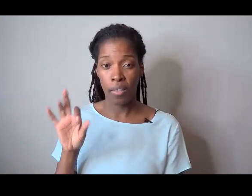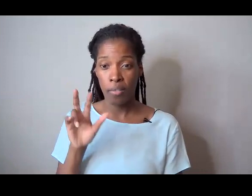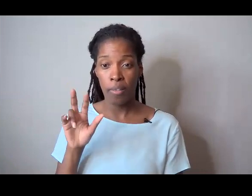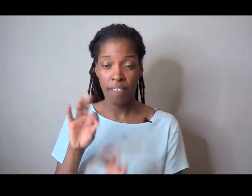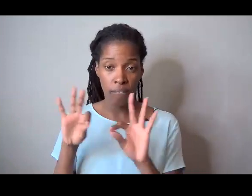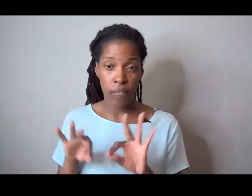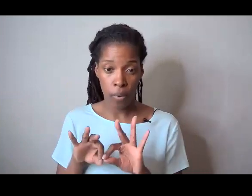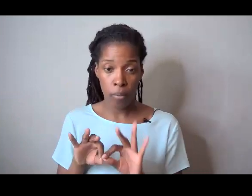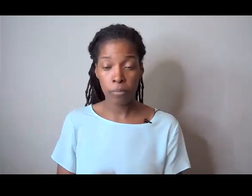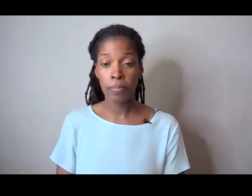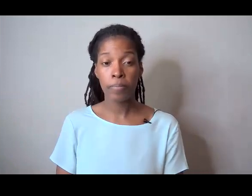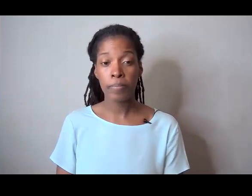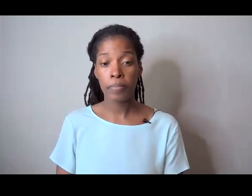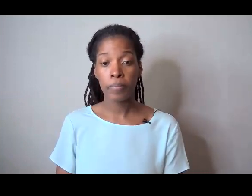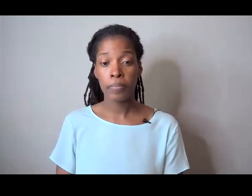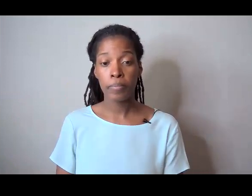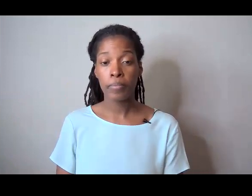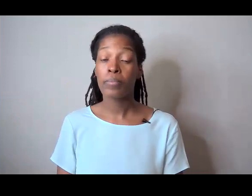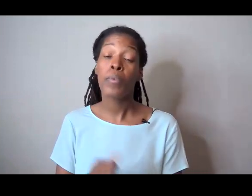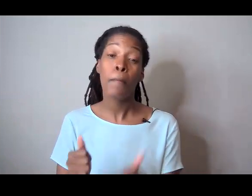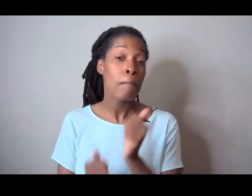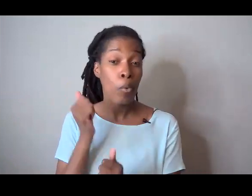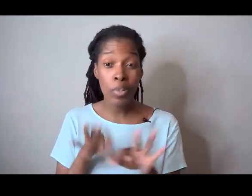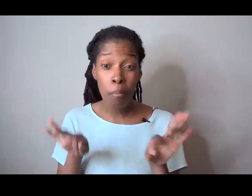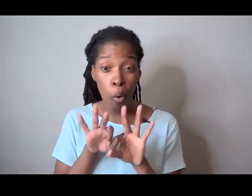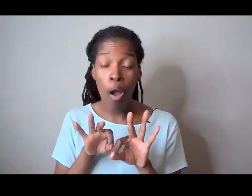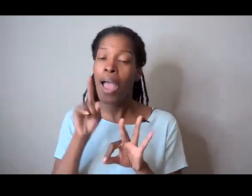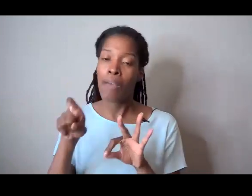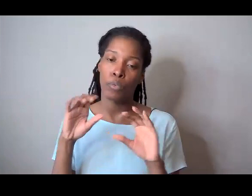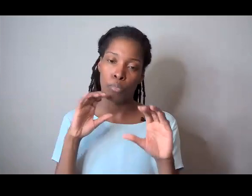Ultimately the key here is just to communicate to social security. I started this business